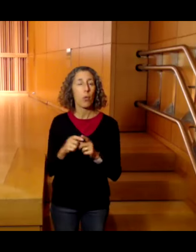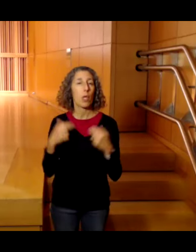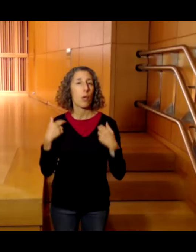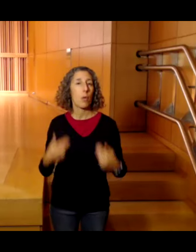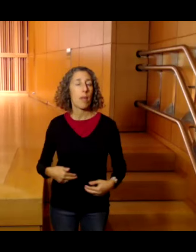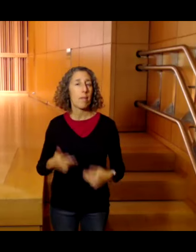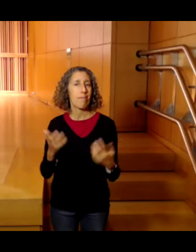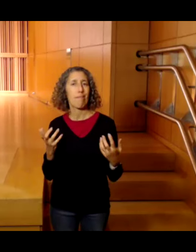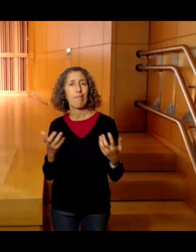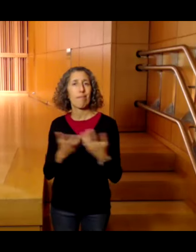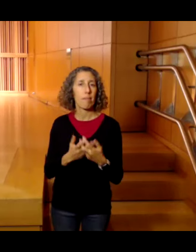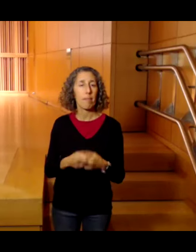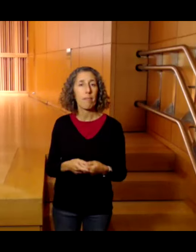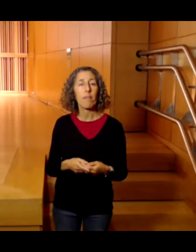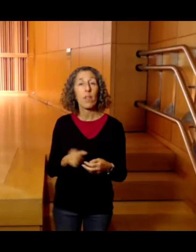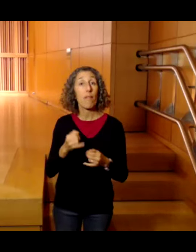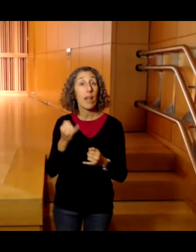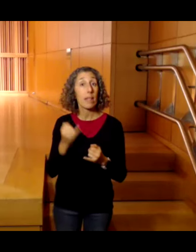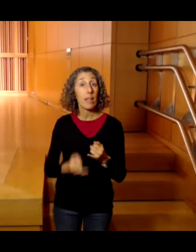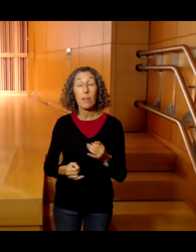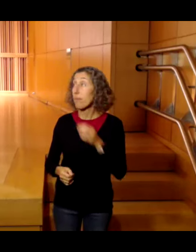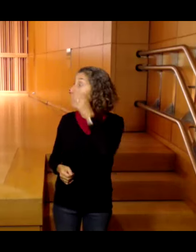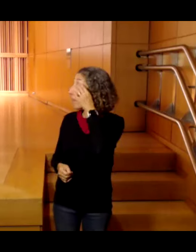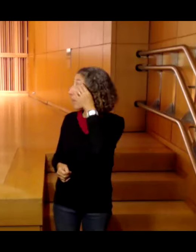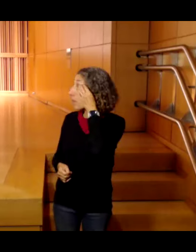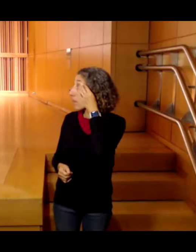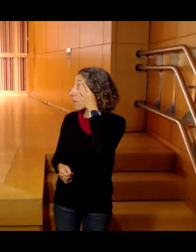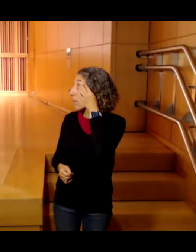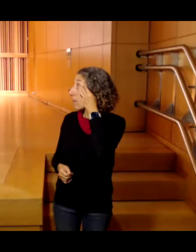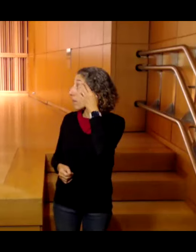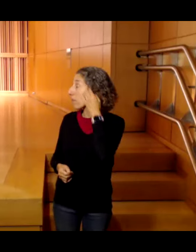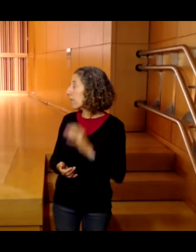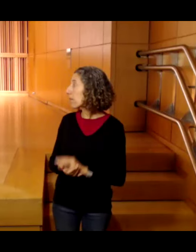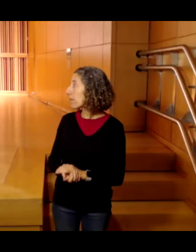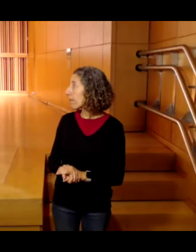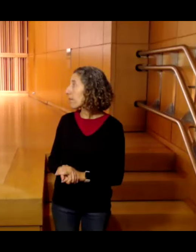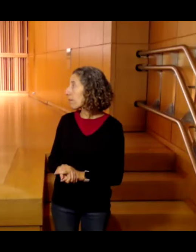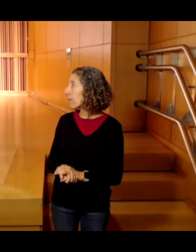Finally, I will end by making an unsubstantiated and perhaps unfair claim.